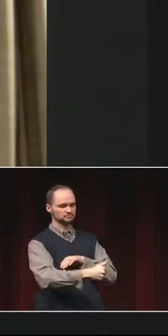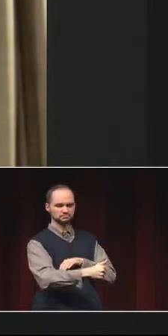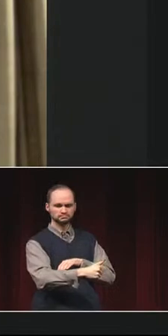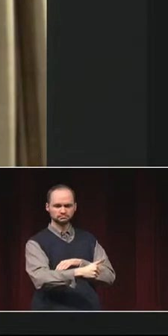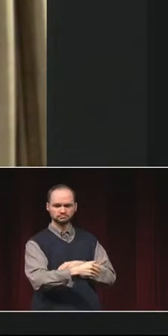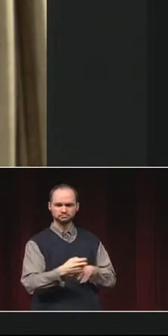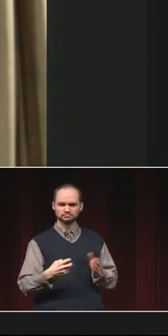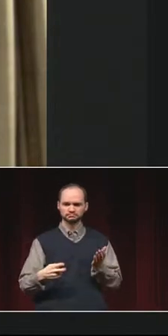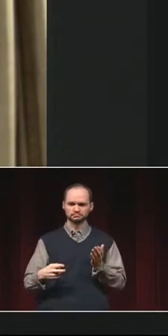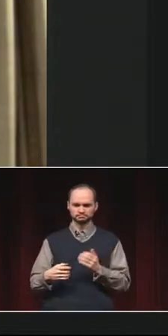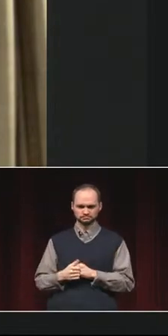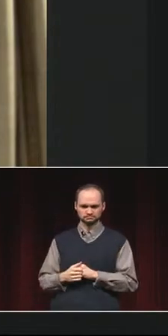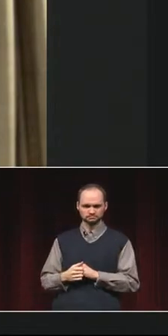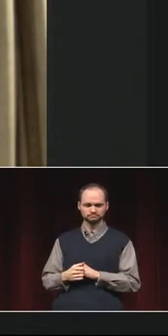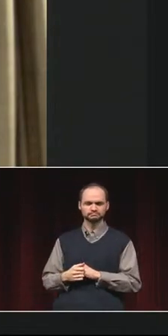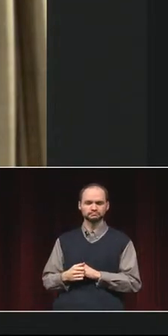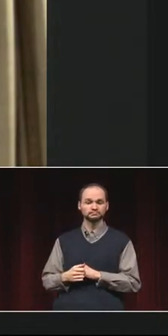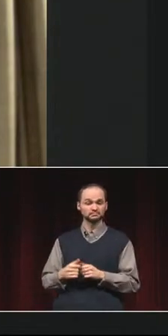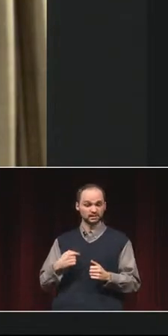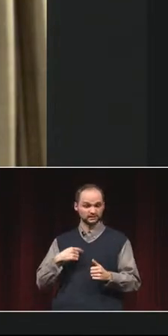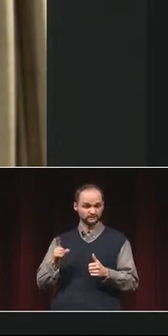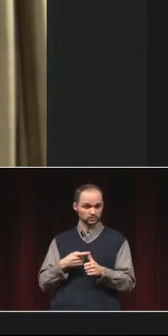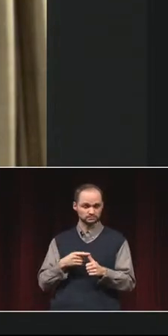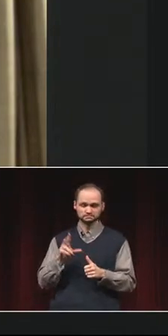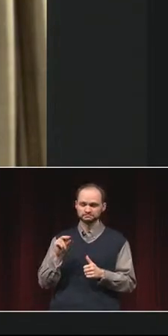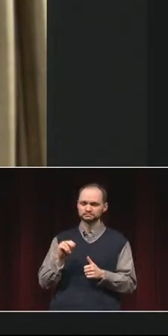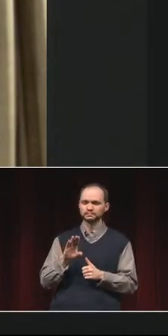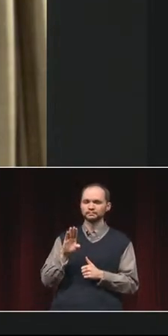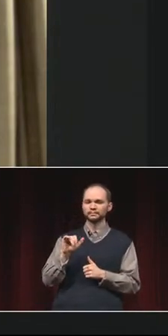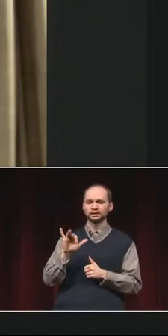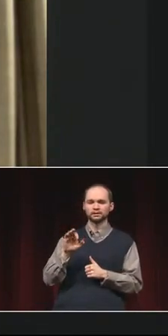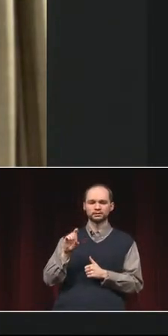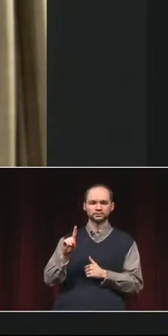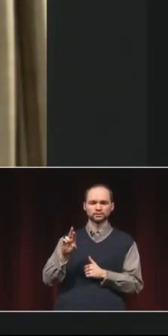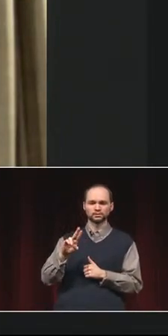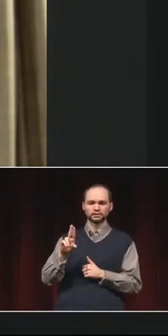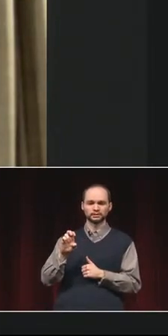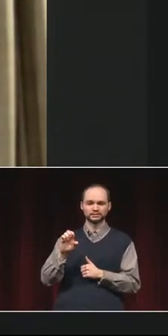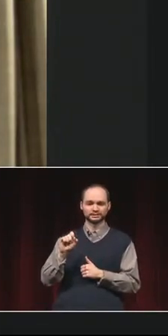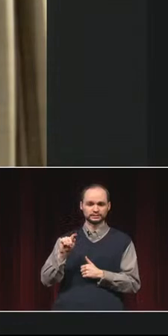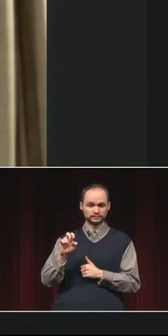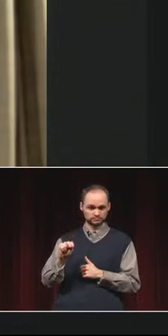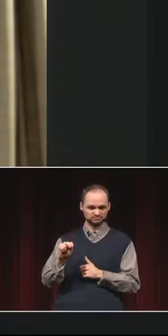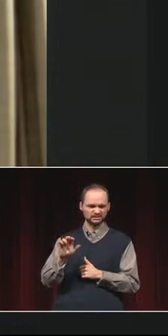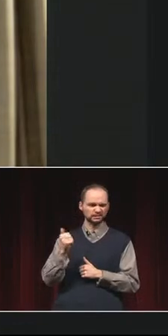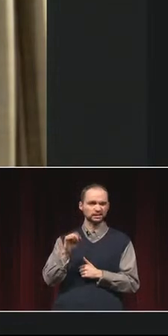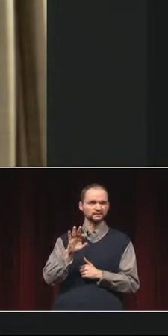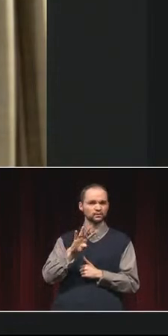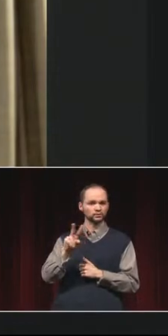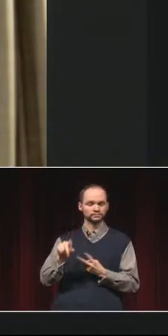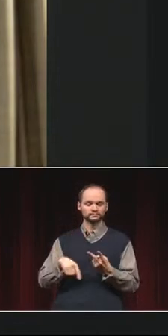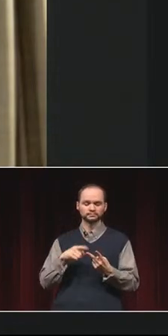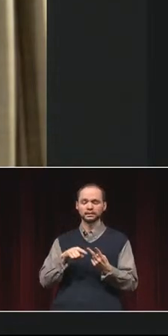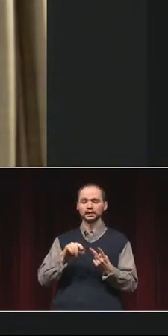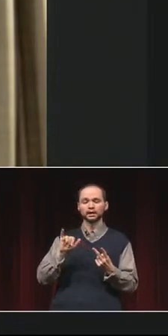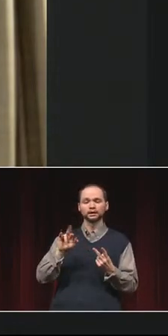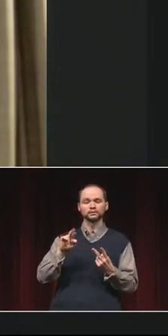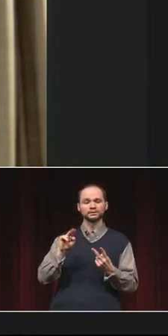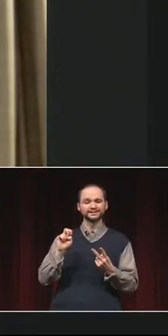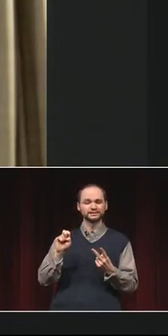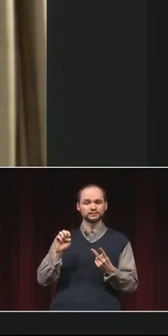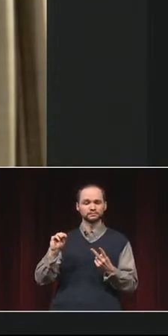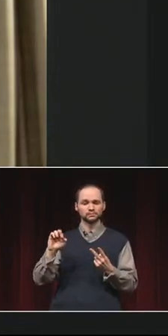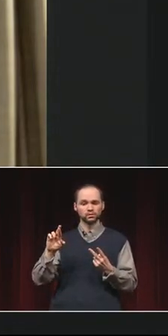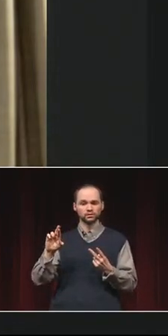There was Bayard Rustin in 1942. Irene Morgan in 1946.